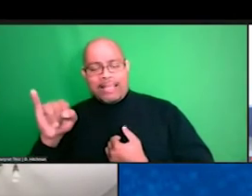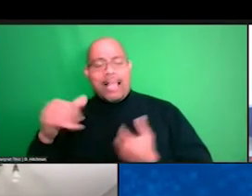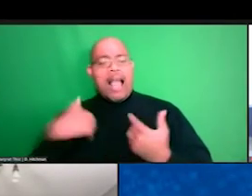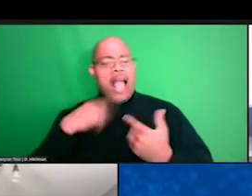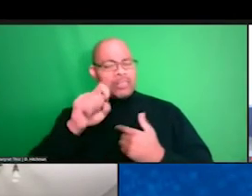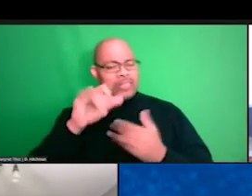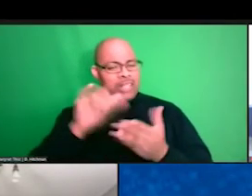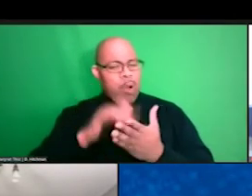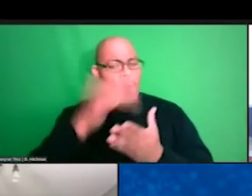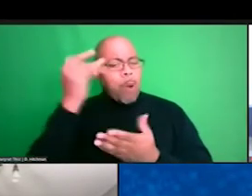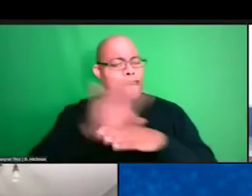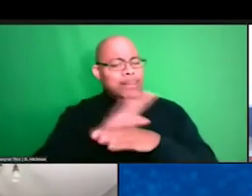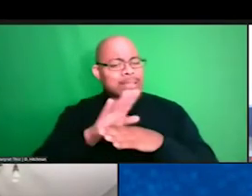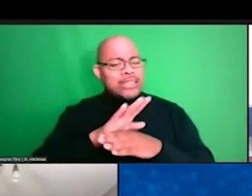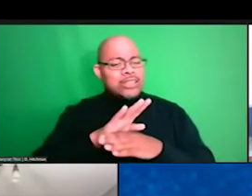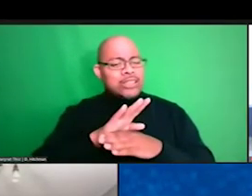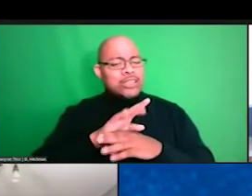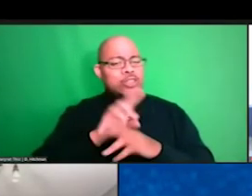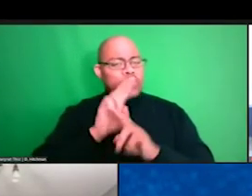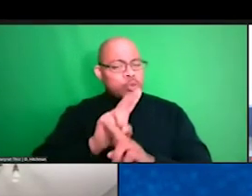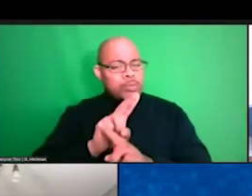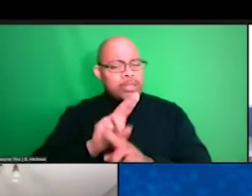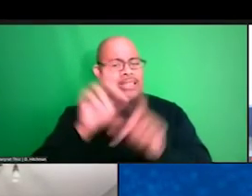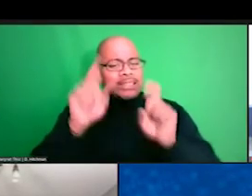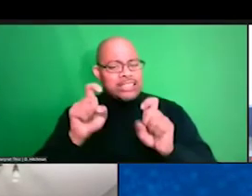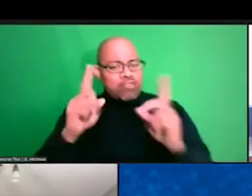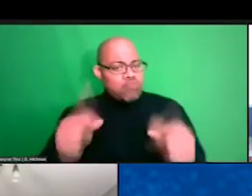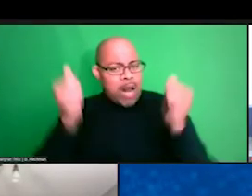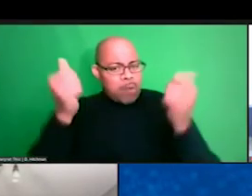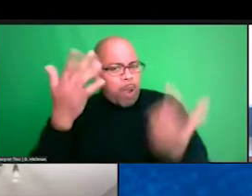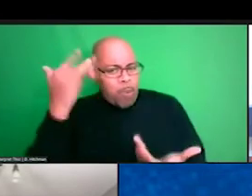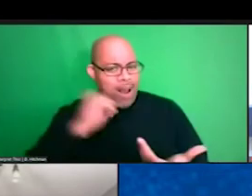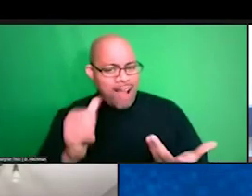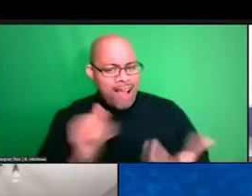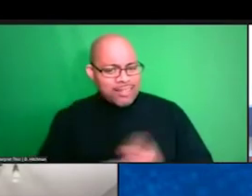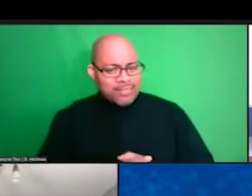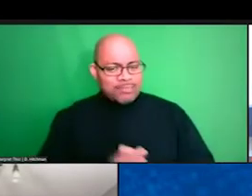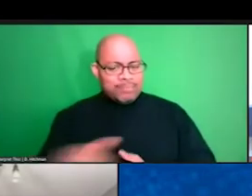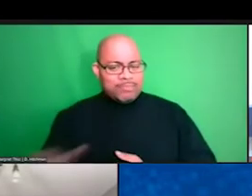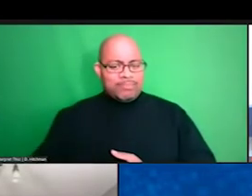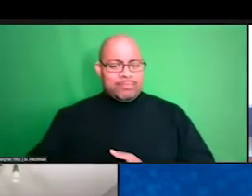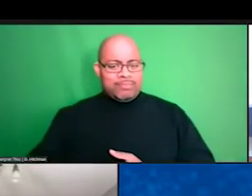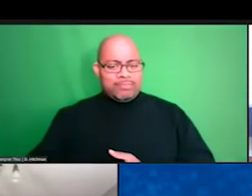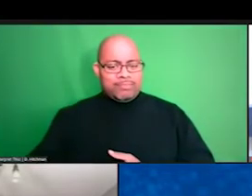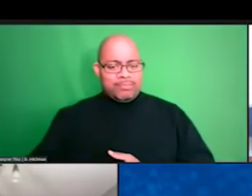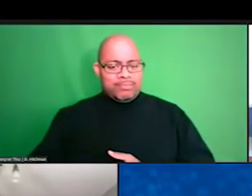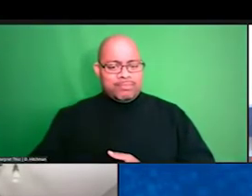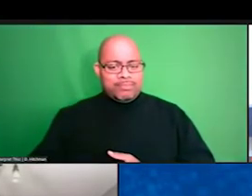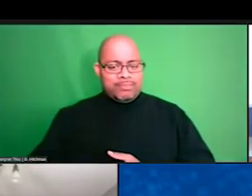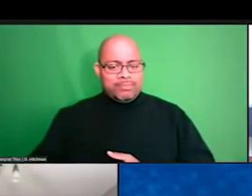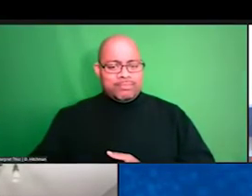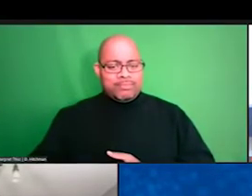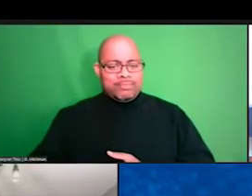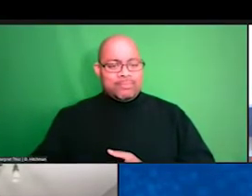one. Why don't businesses do usability testing right away? It's a hard question to answer,